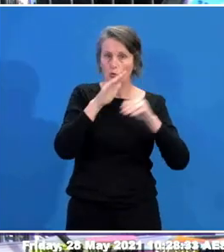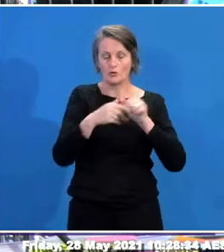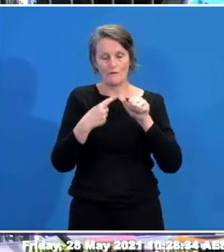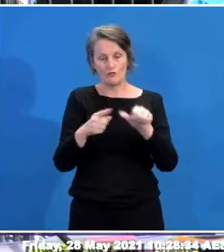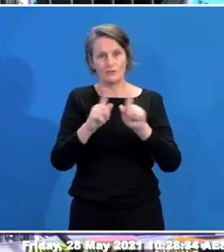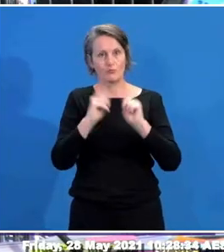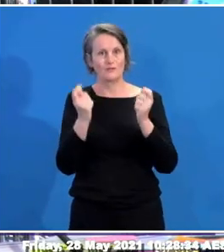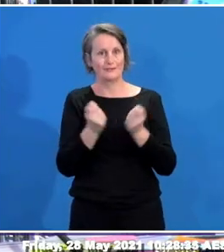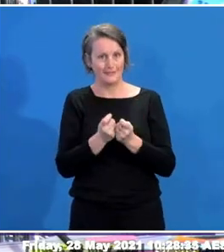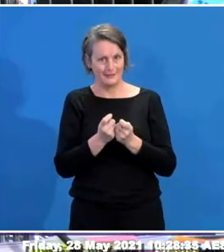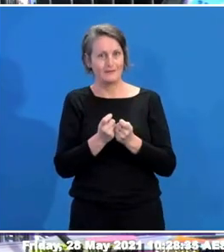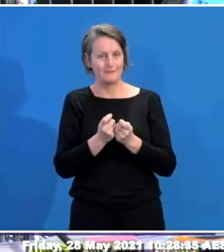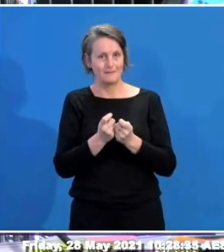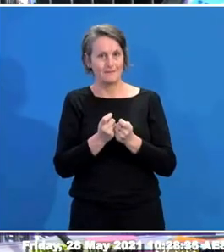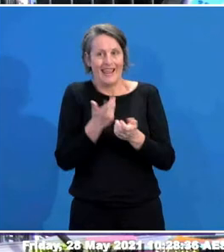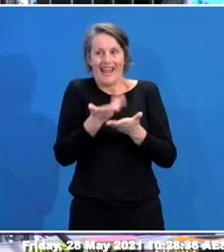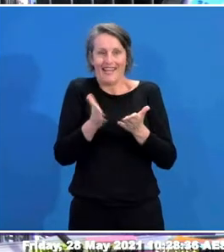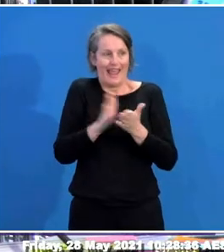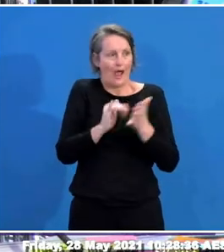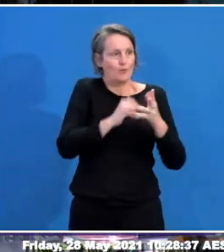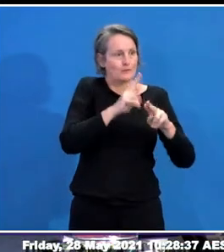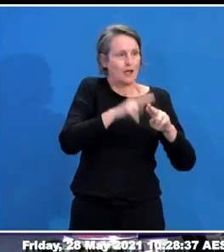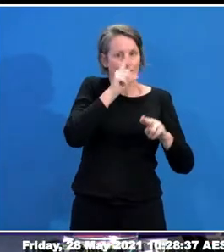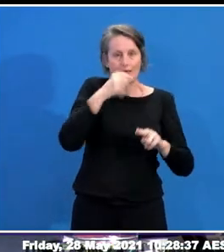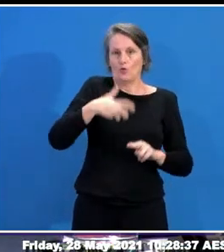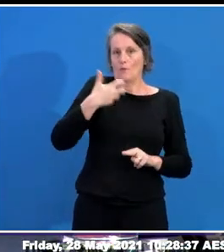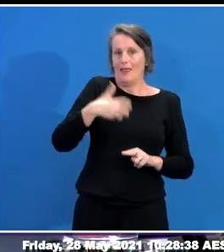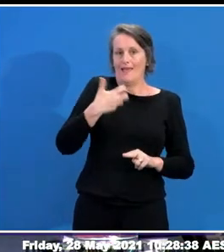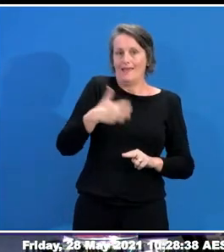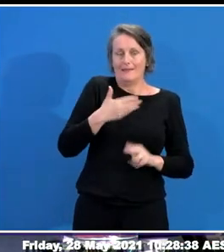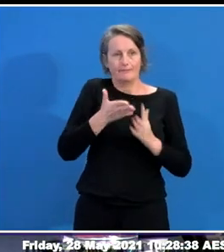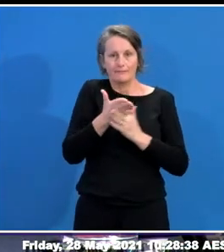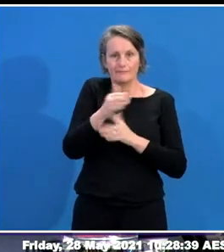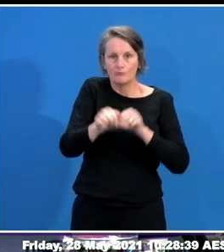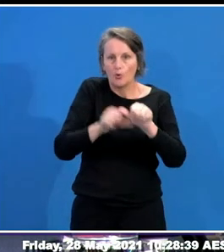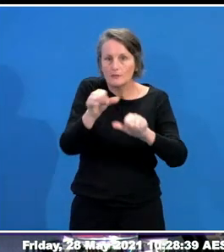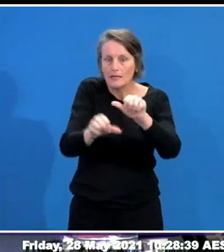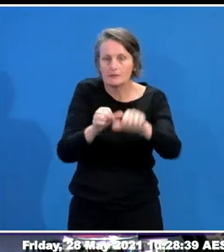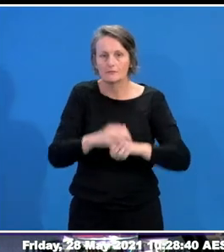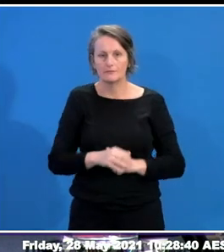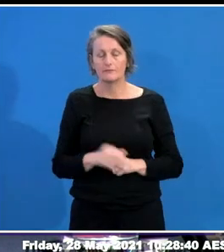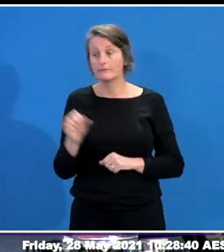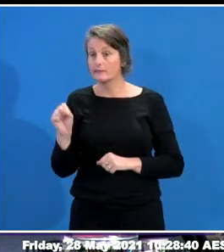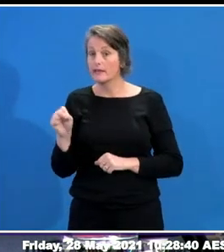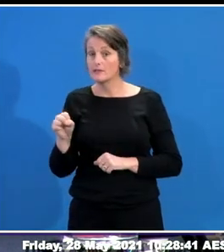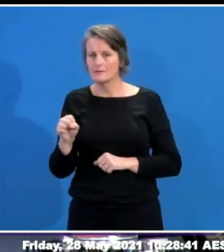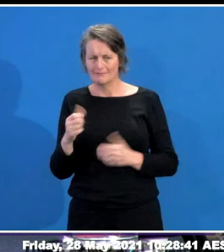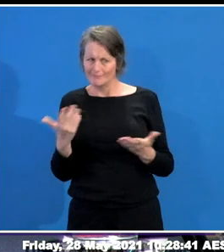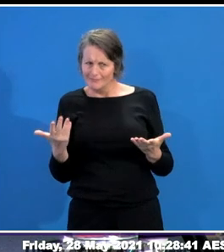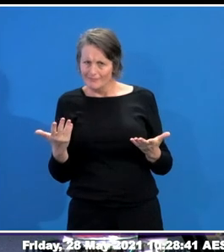and the reporting and complaint handling; you are aware of that? Yes. Did you not think it appropriate to draw the Board's